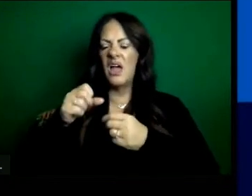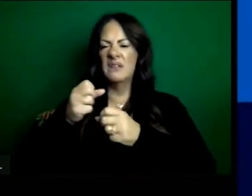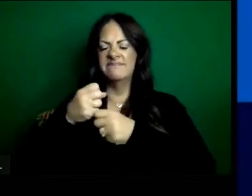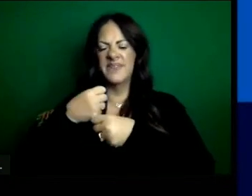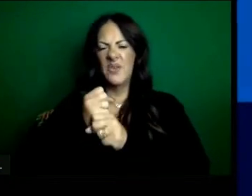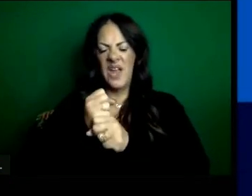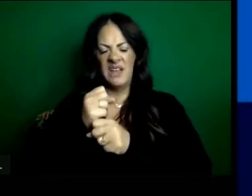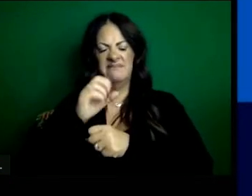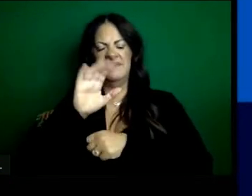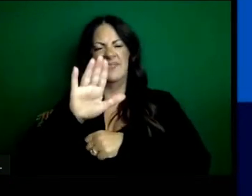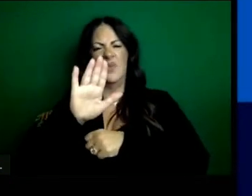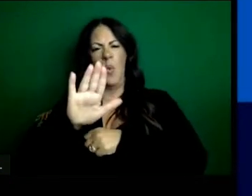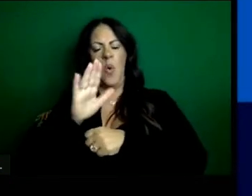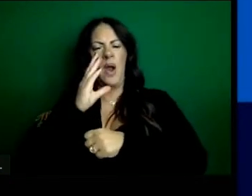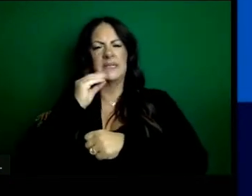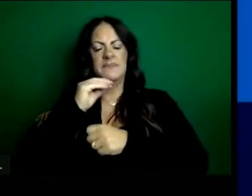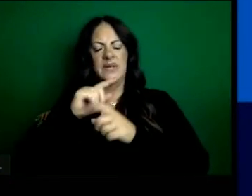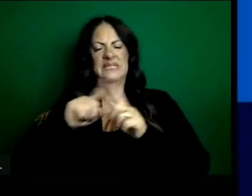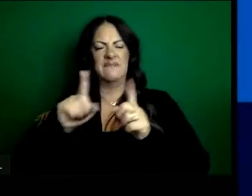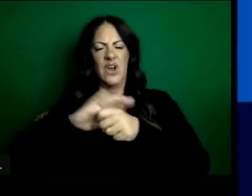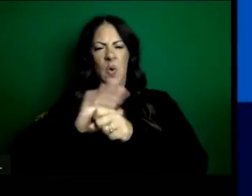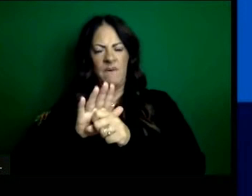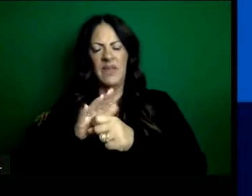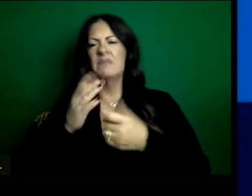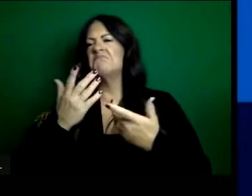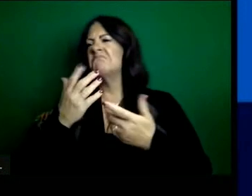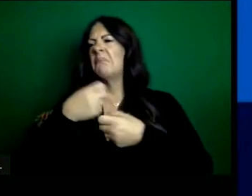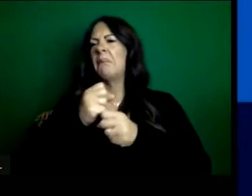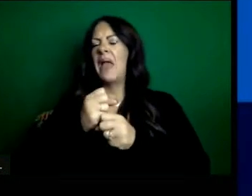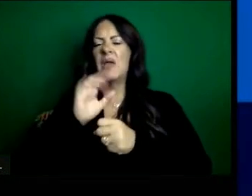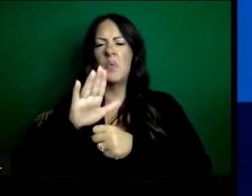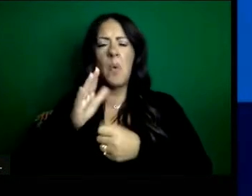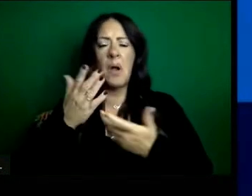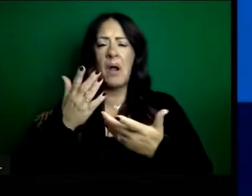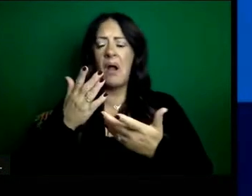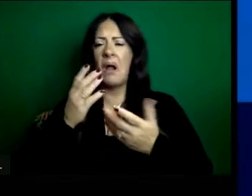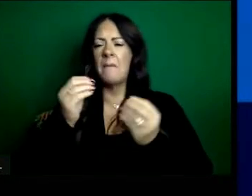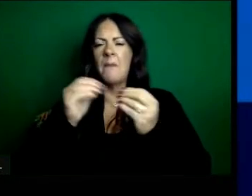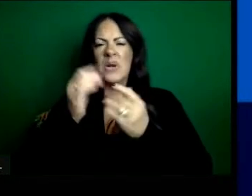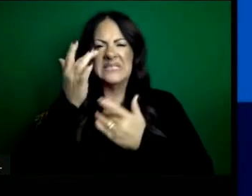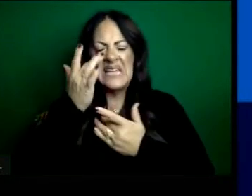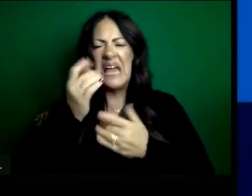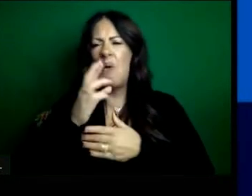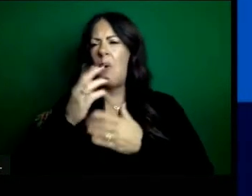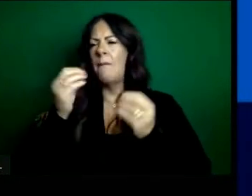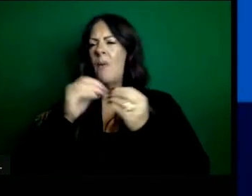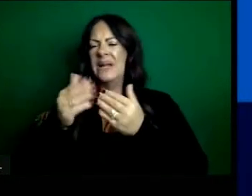ADDITIONAL STICKINESS. , OR SOMETIMES MUTATIONS CAN